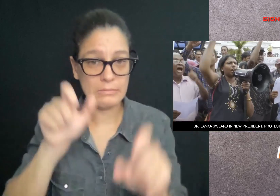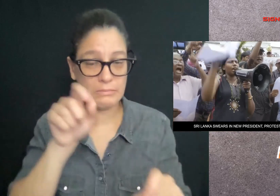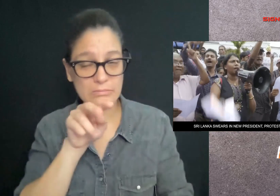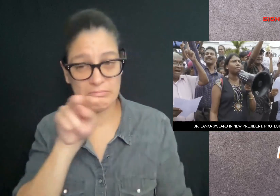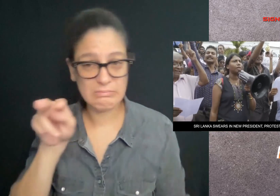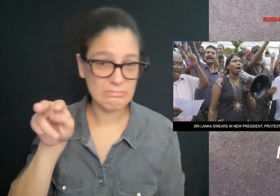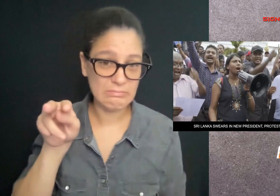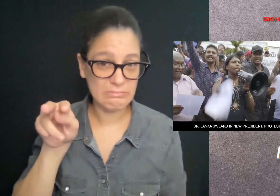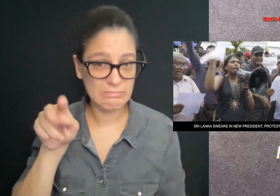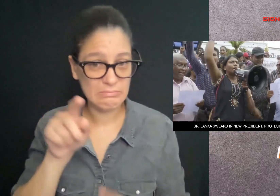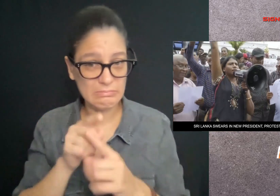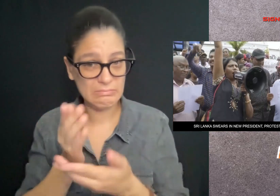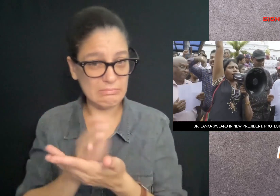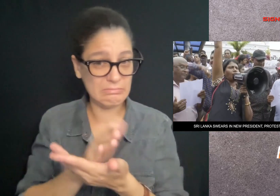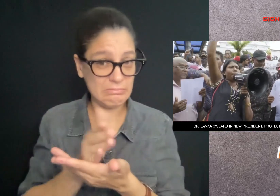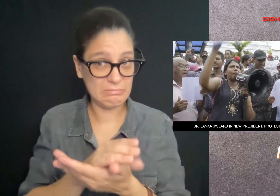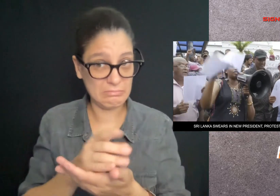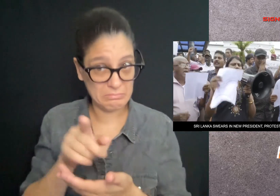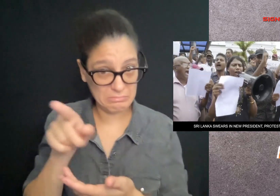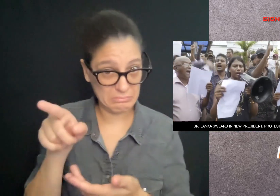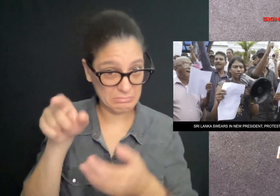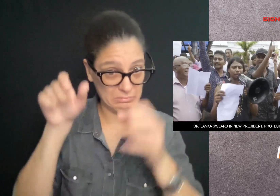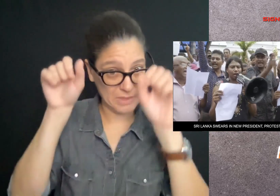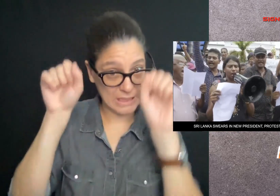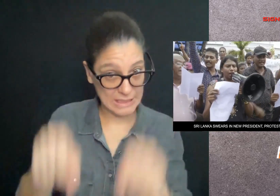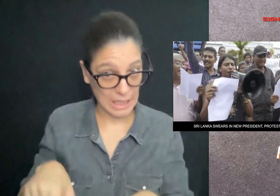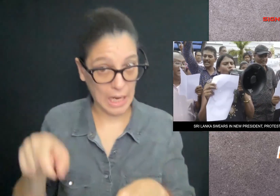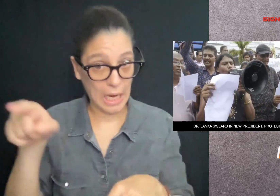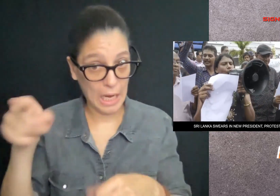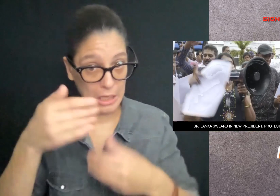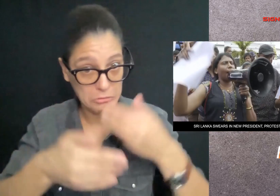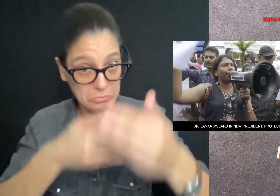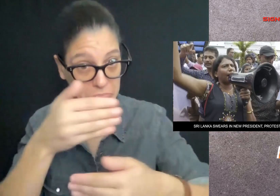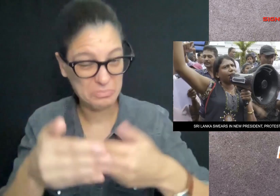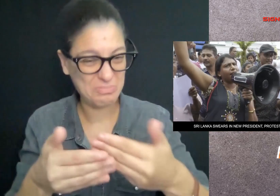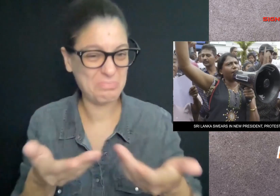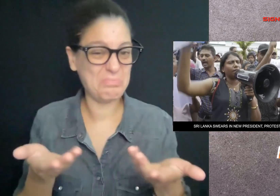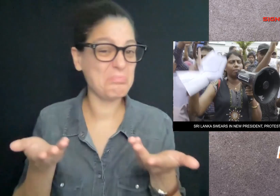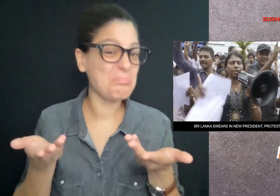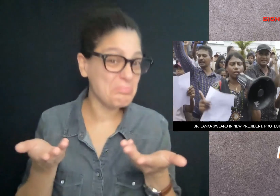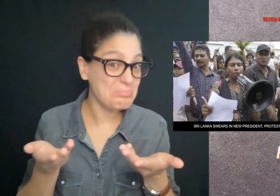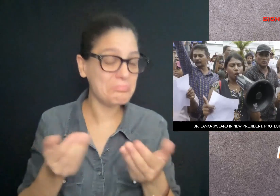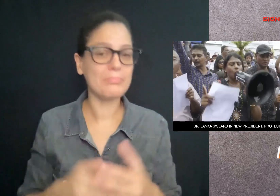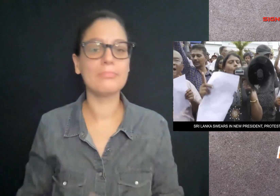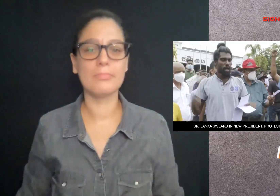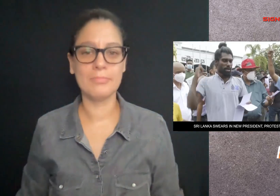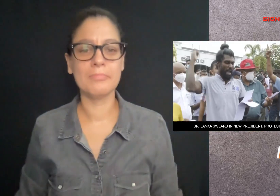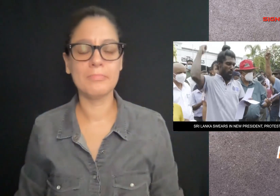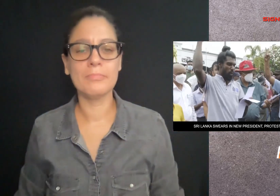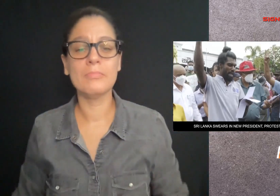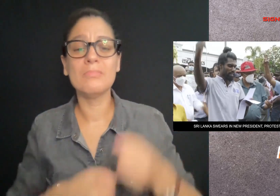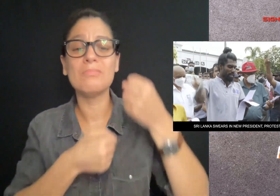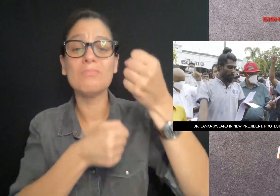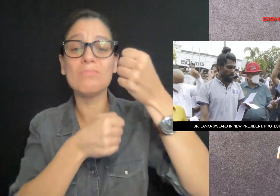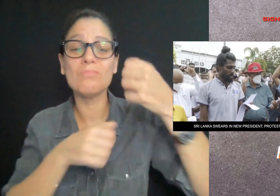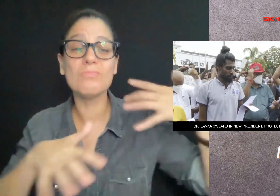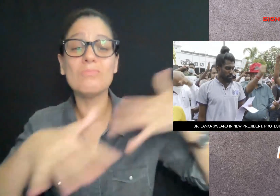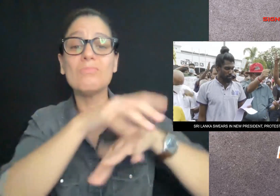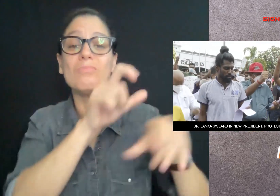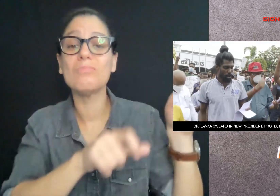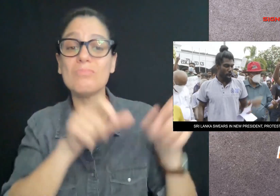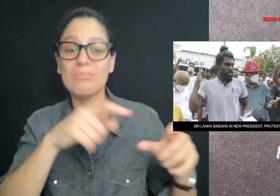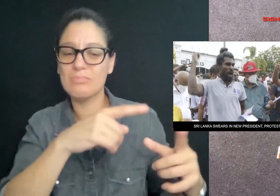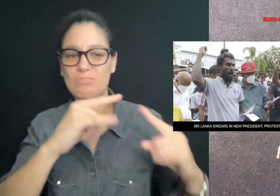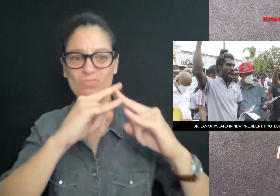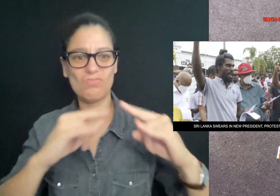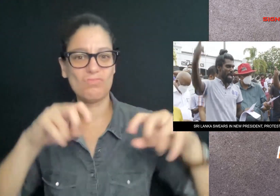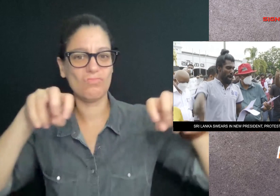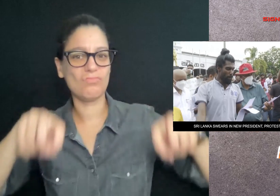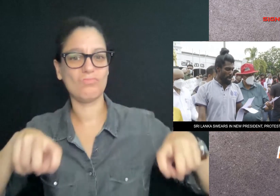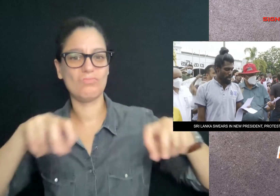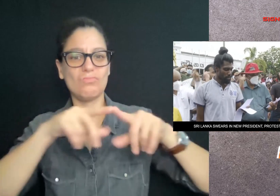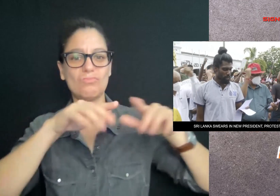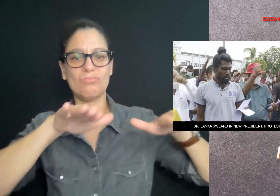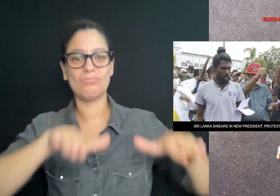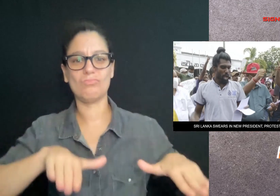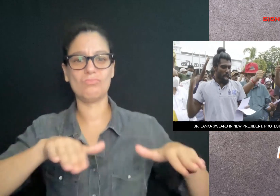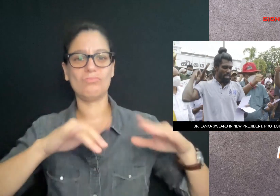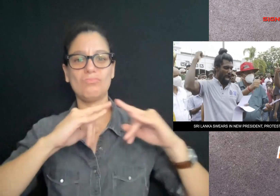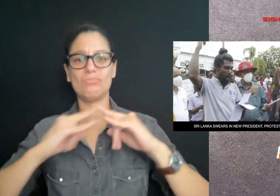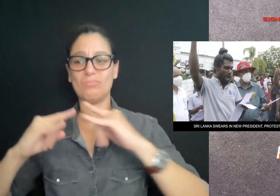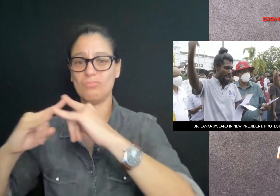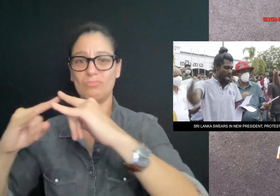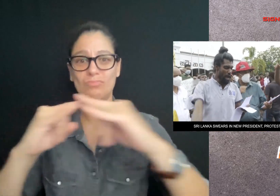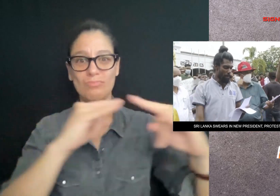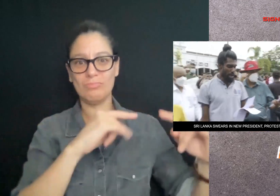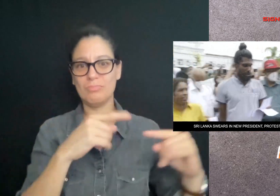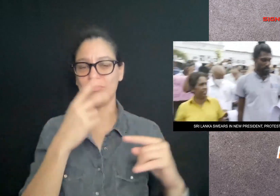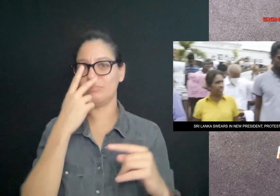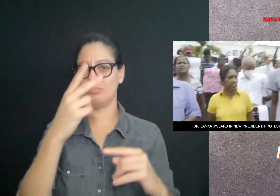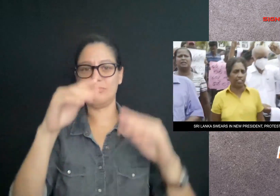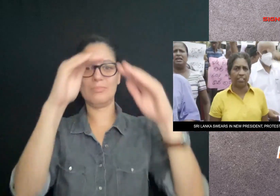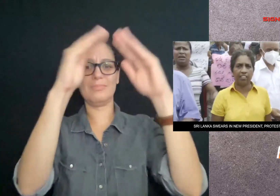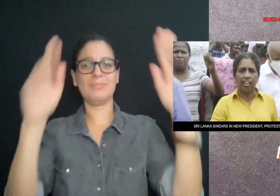people aren't so sure he can do it again protesters have been camped out at the Prime